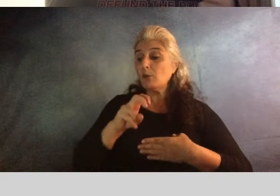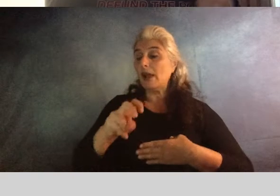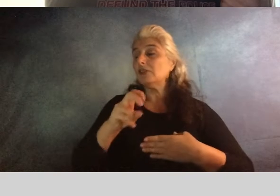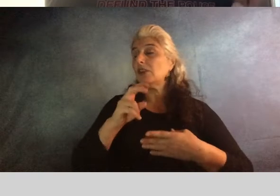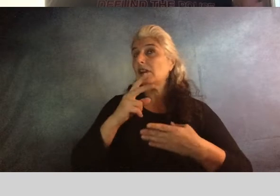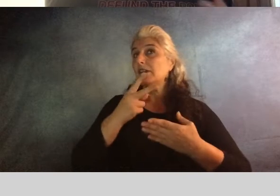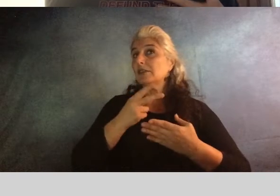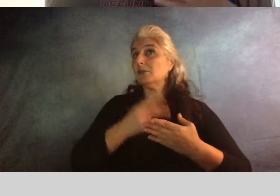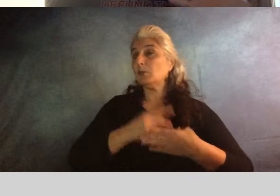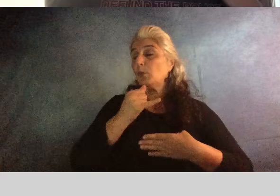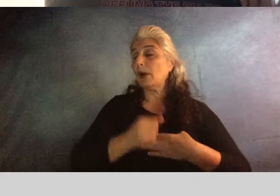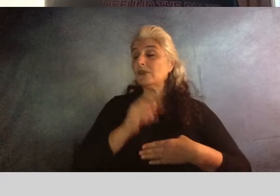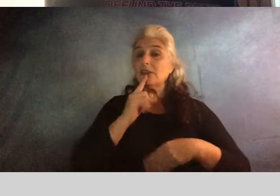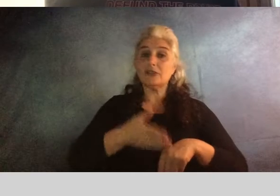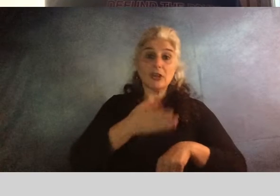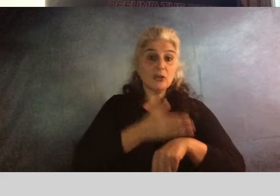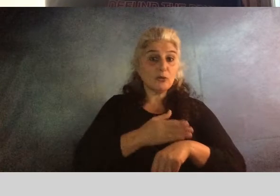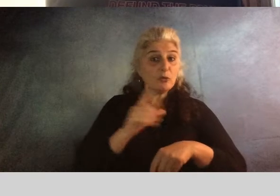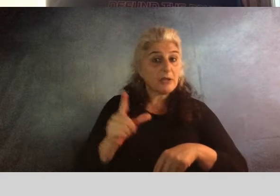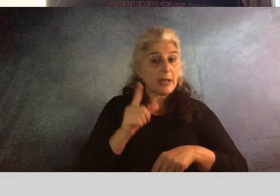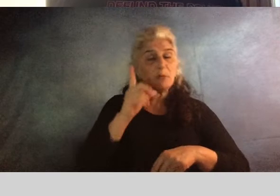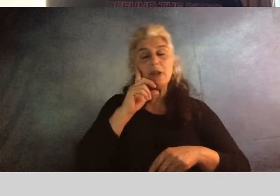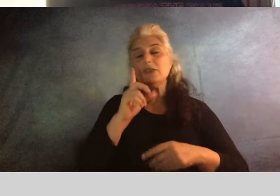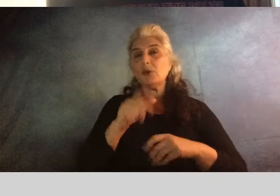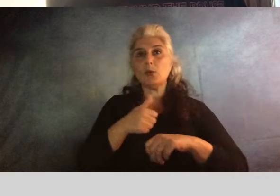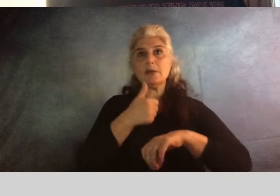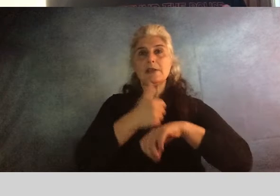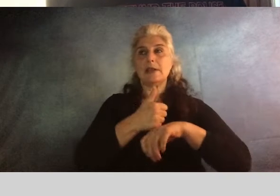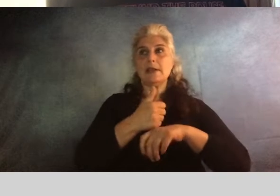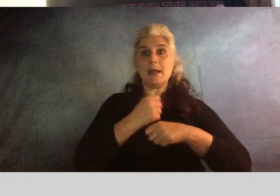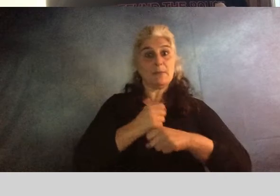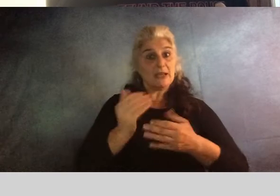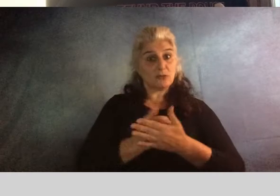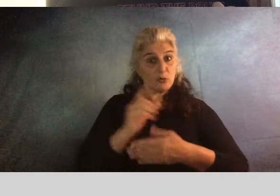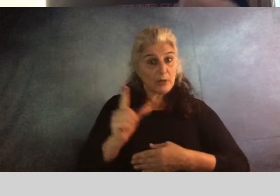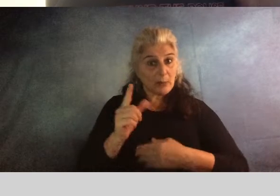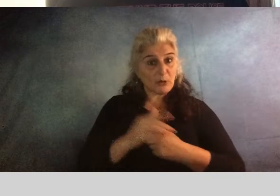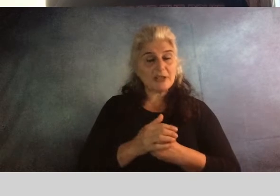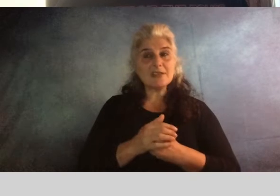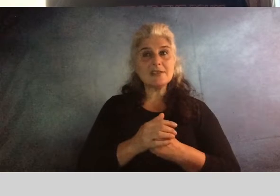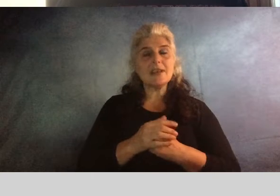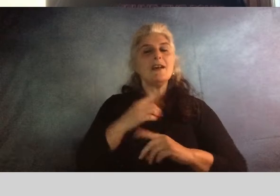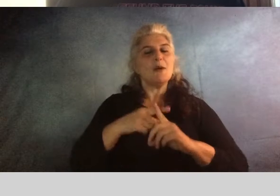improve current ones or port libraries to Python 3. They also fund the development of, they also fund developments sprints,